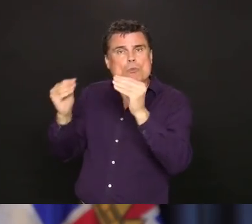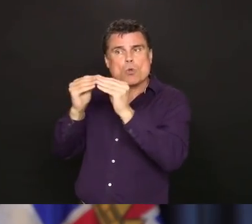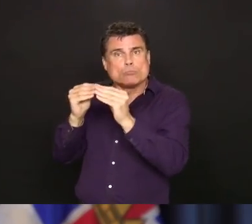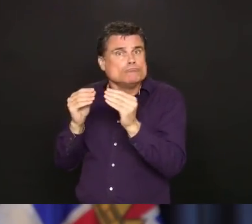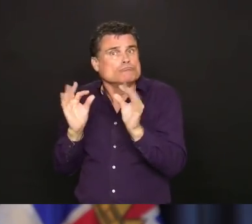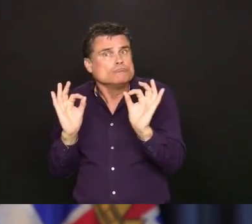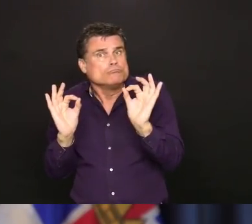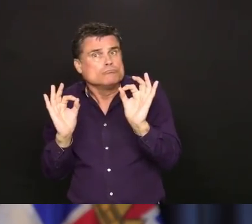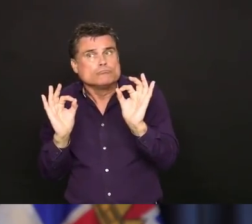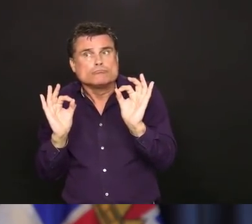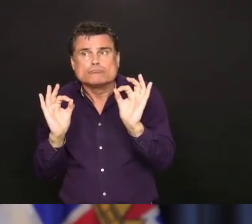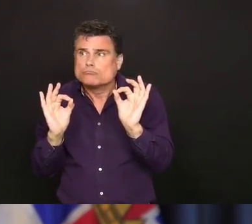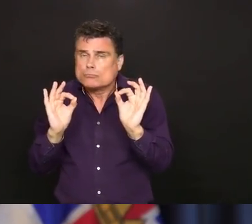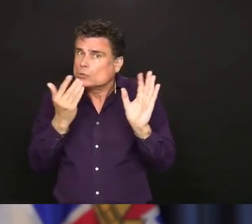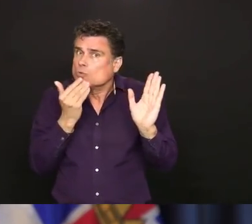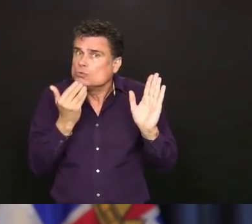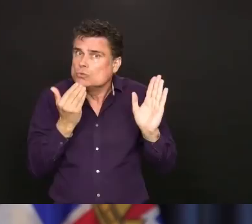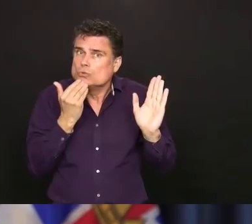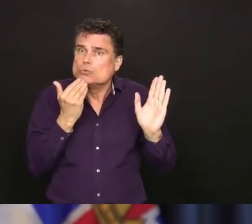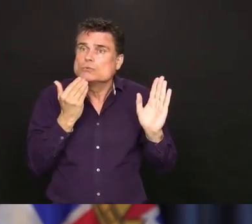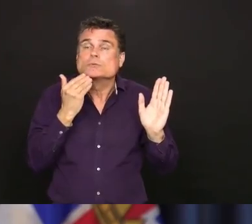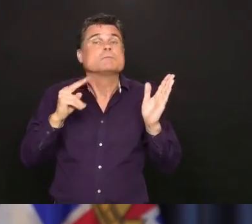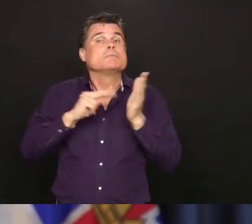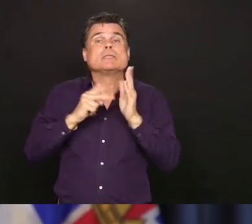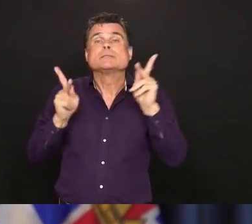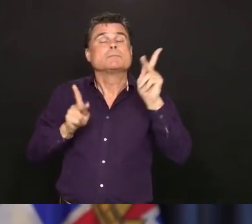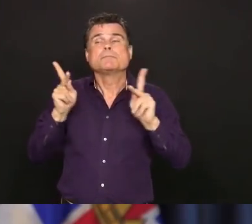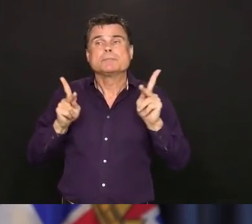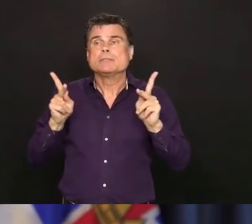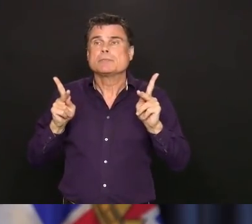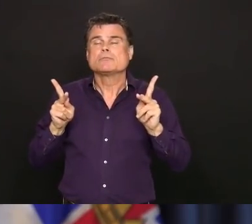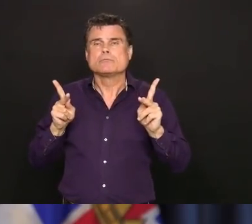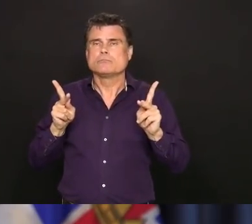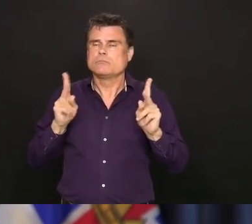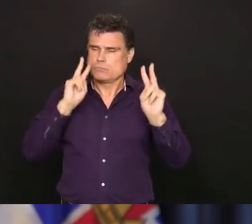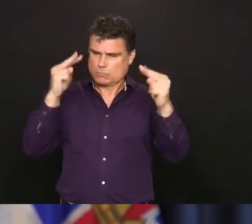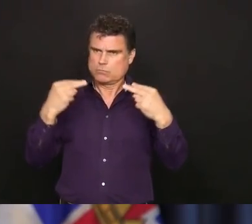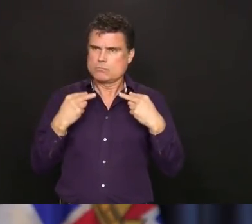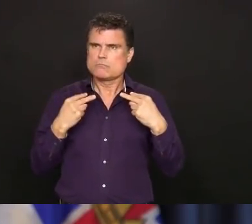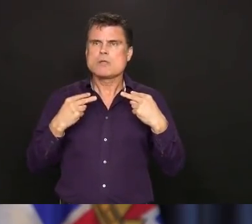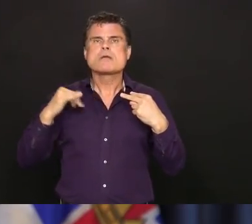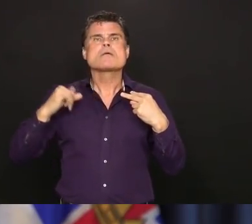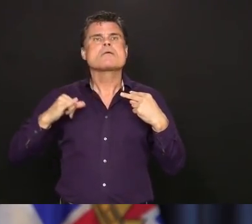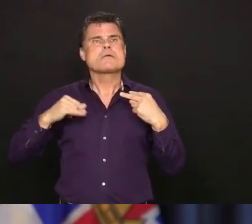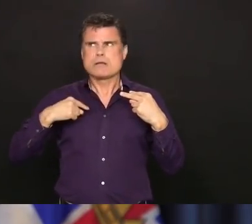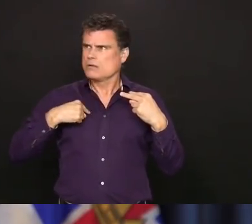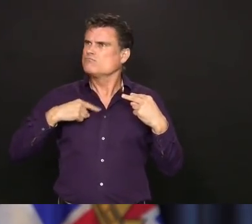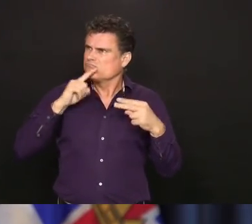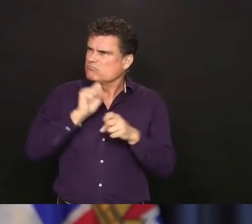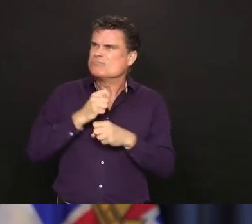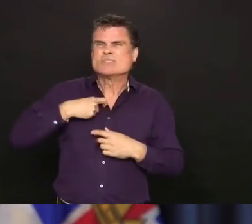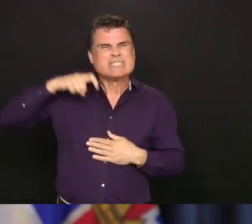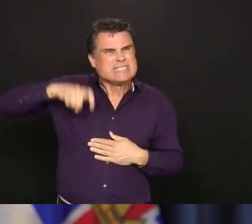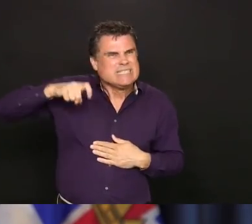I want to encourage people to always, always, always do that. I want to bring further updates on issues